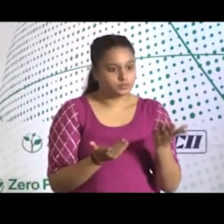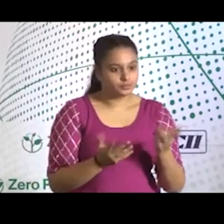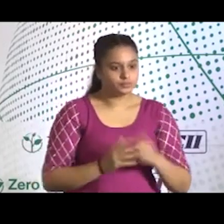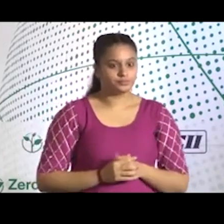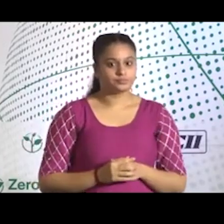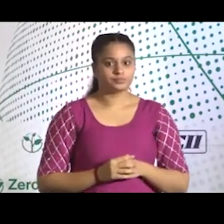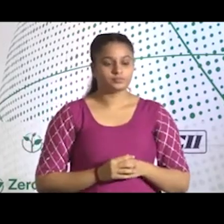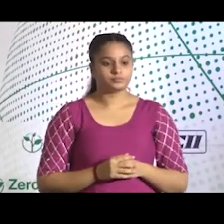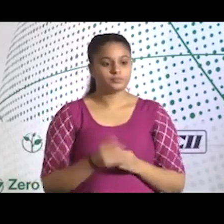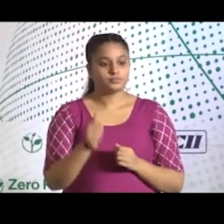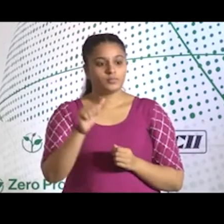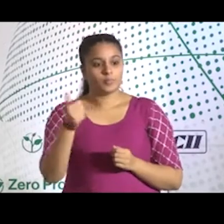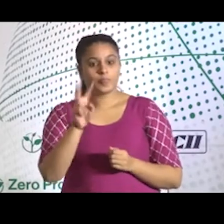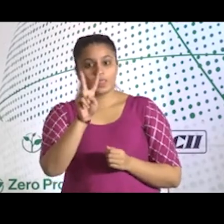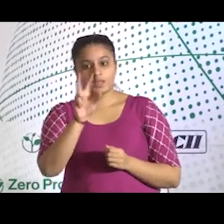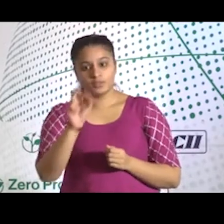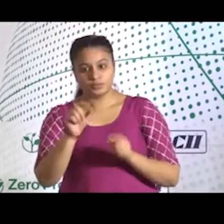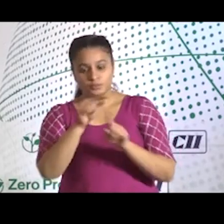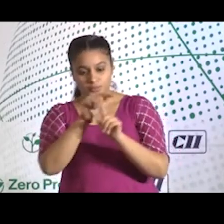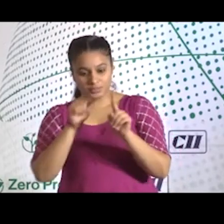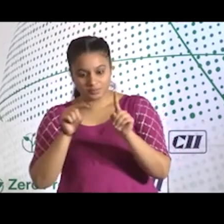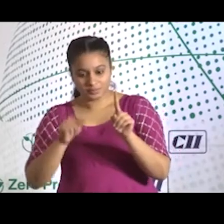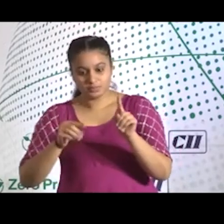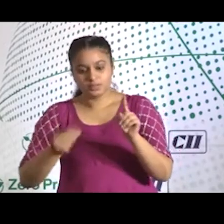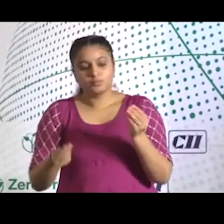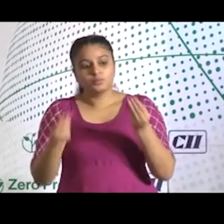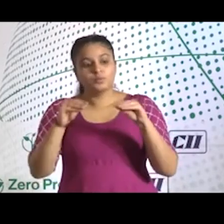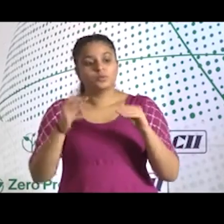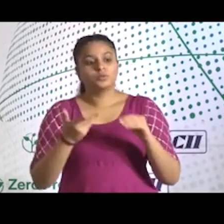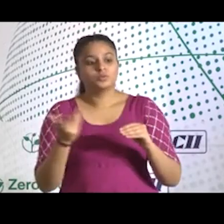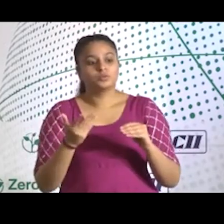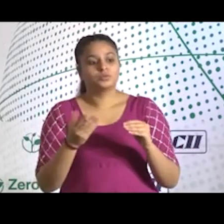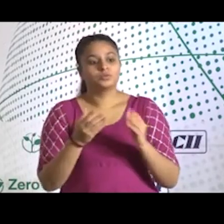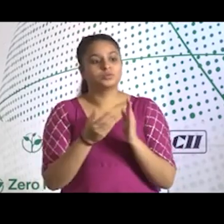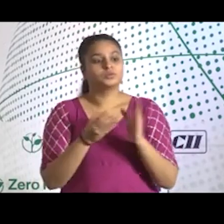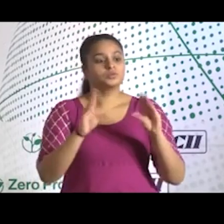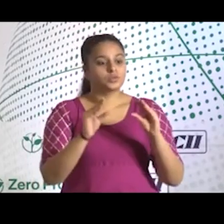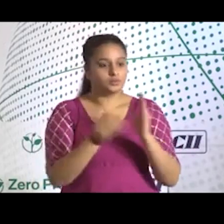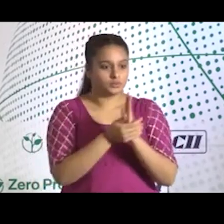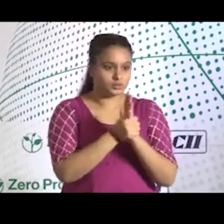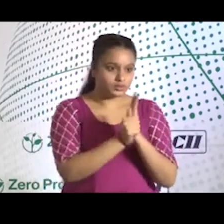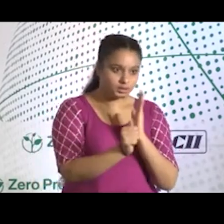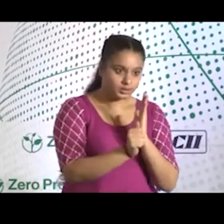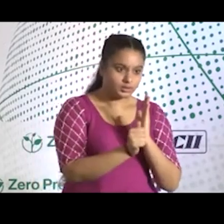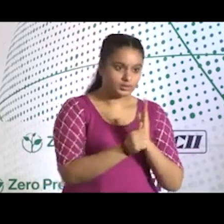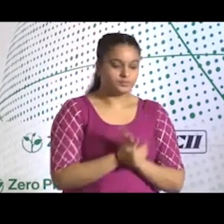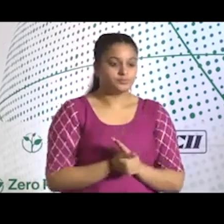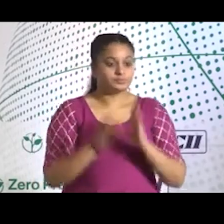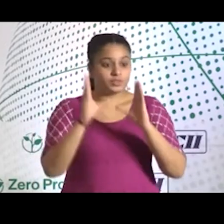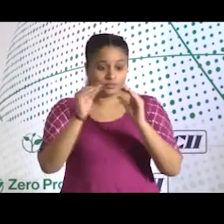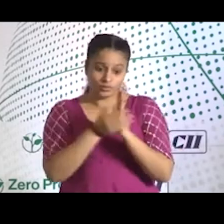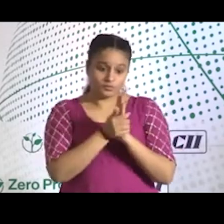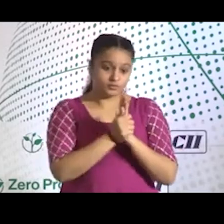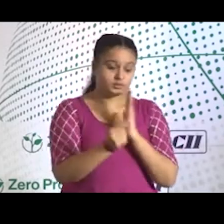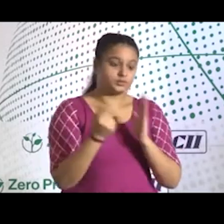The other 20% is more on the soft skill portion of it. And again, the soft skills are very uniquely done